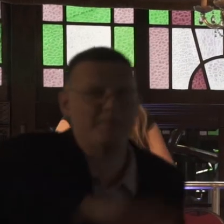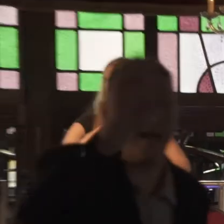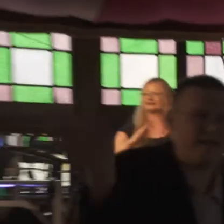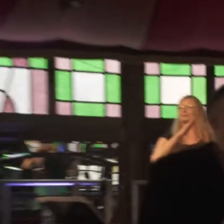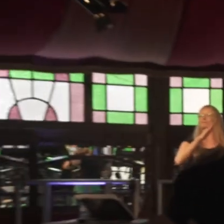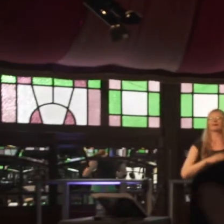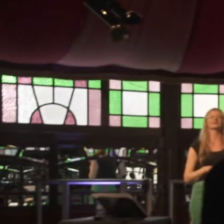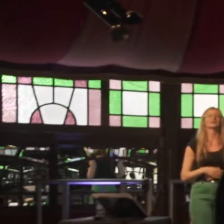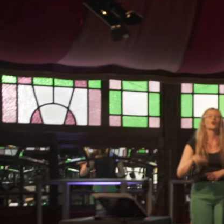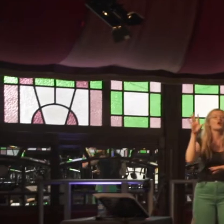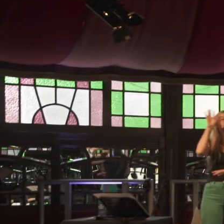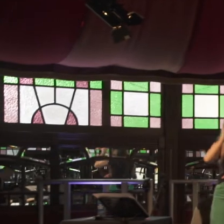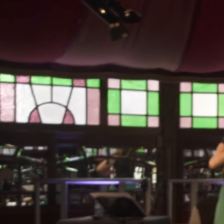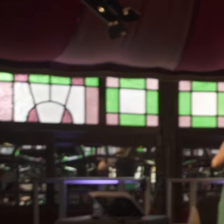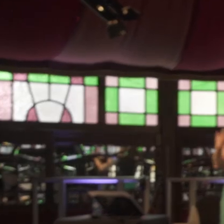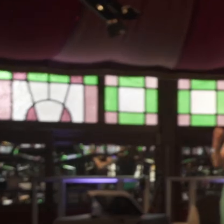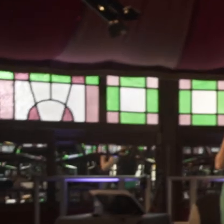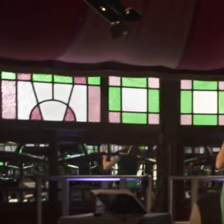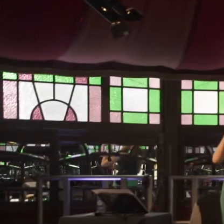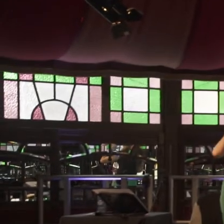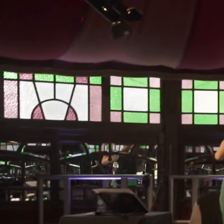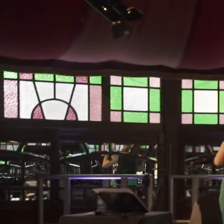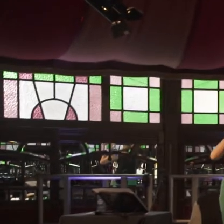Remember, any feedback to Fringe Central.